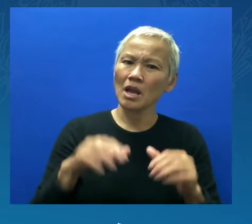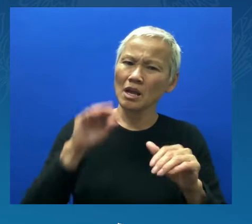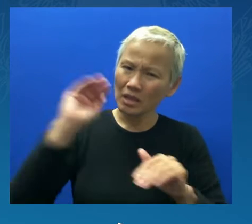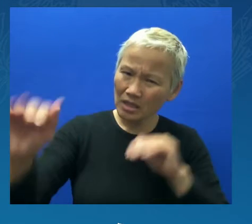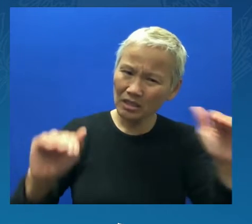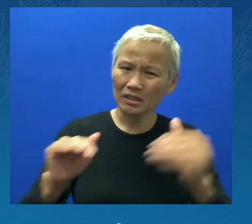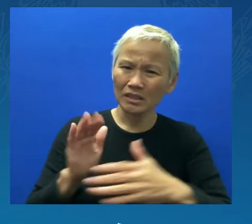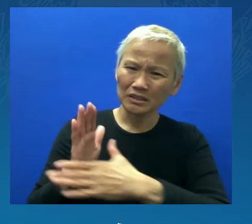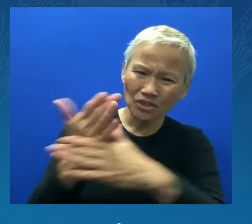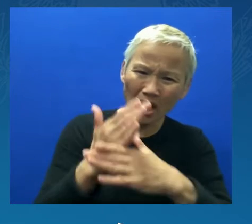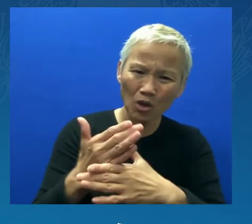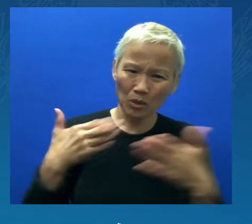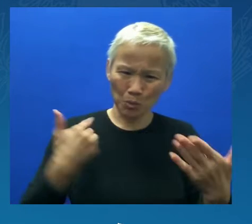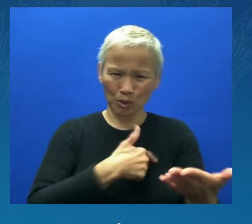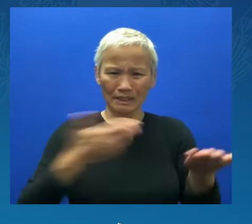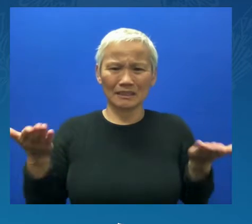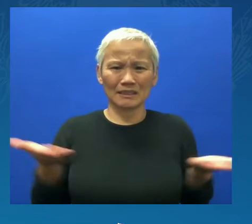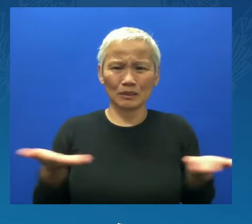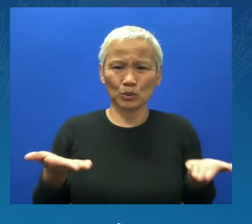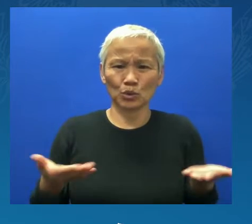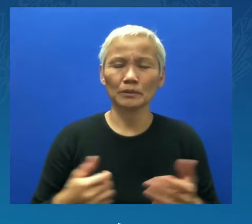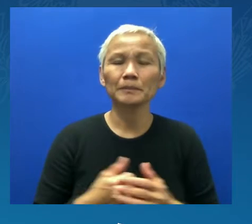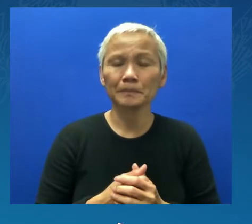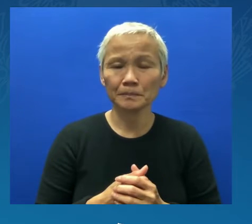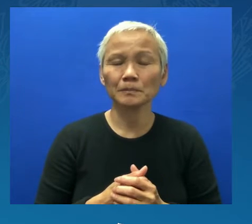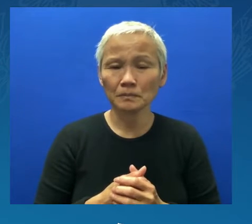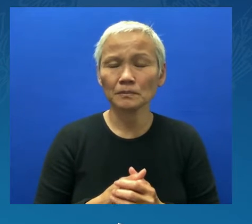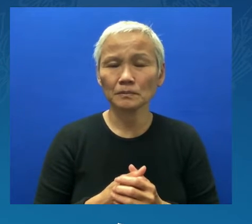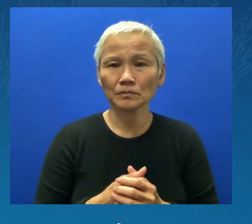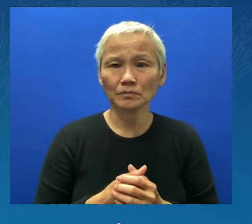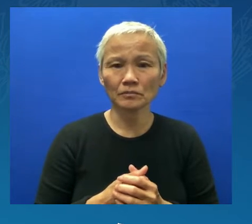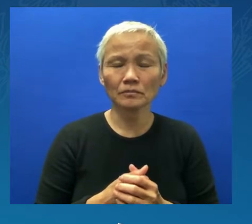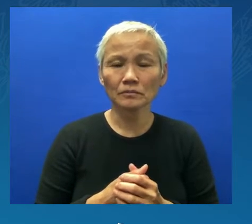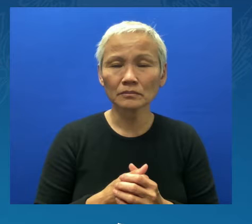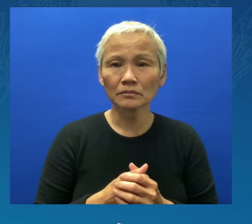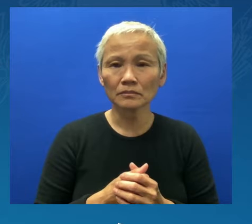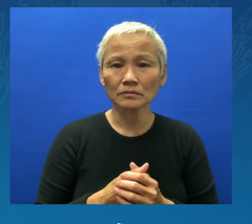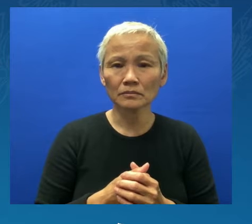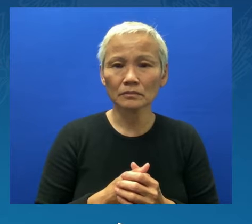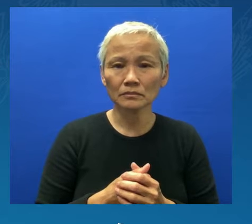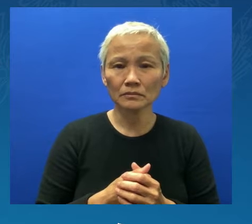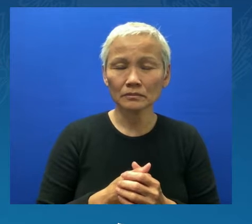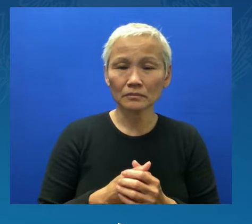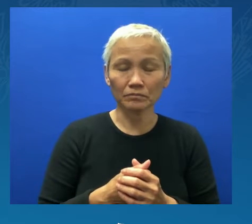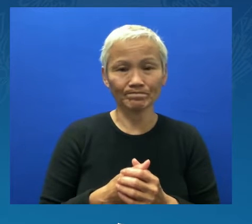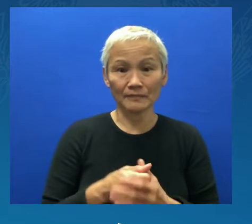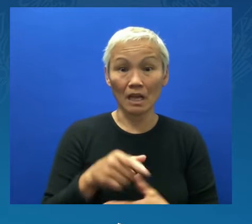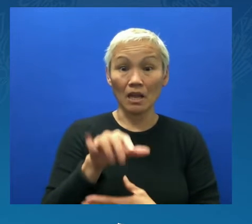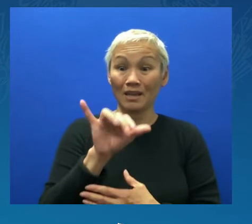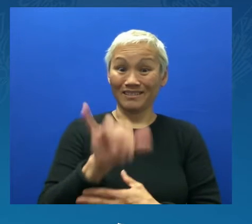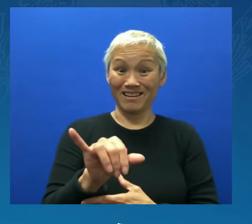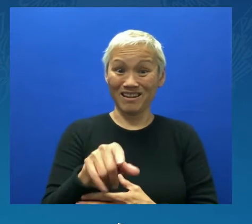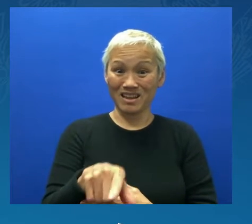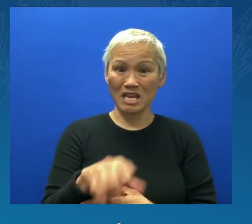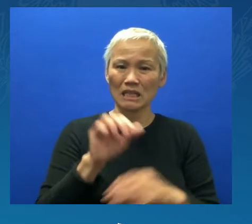Because that is the thing that can really most harm someone,